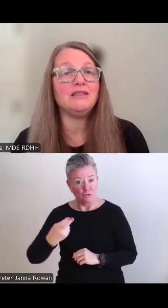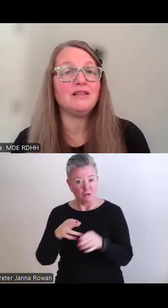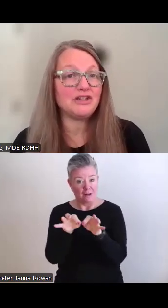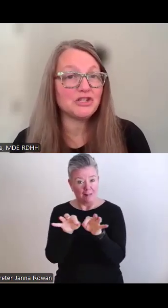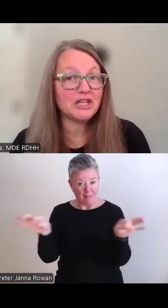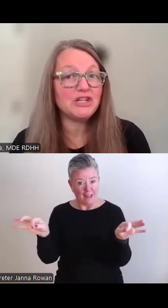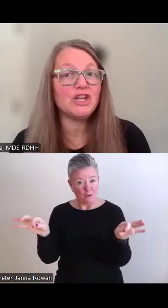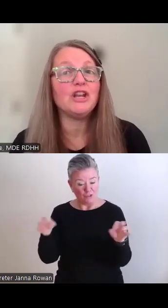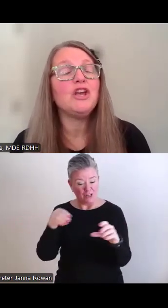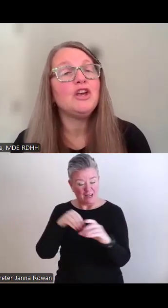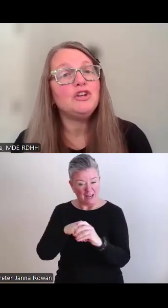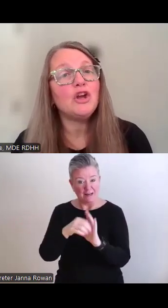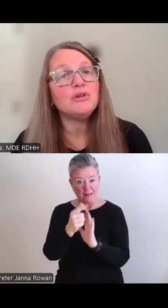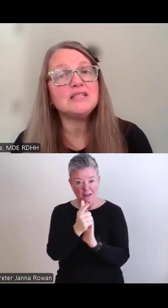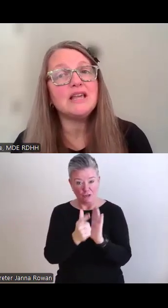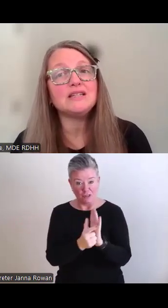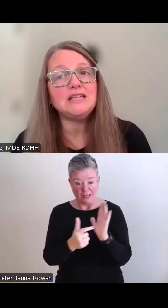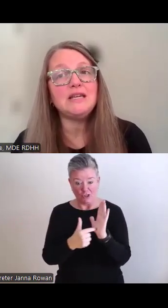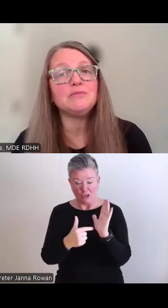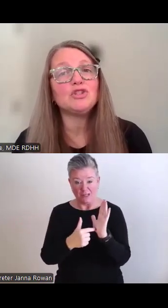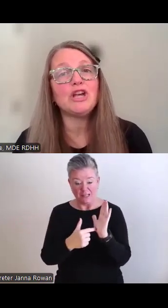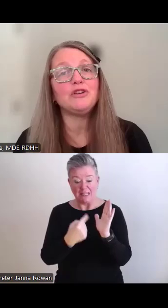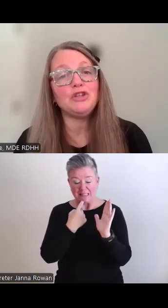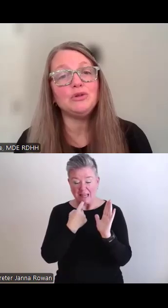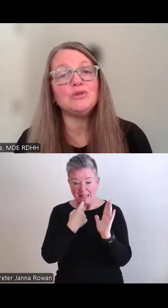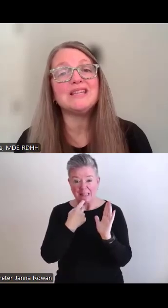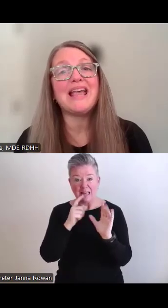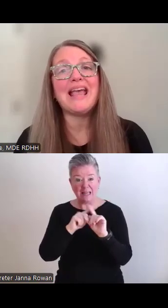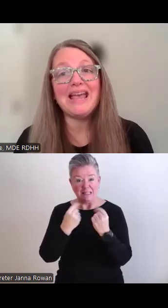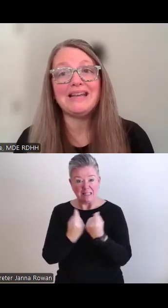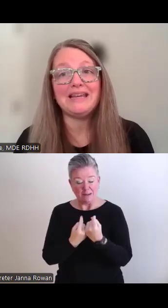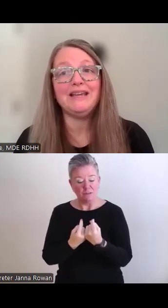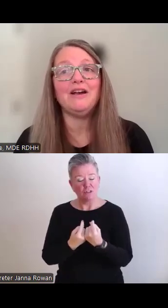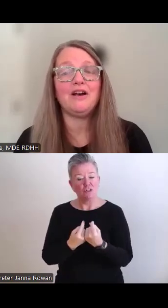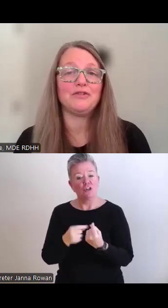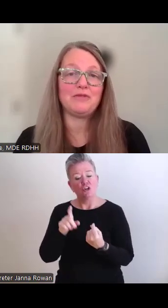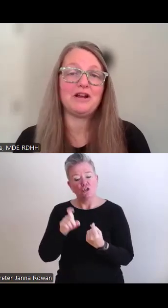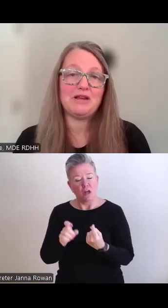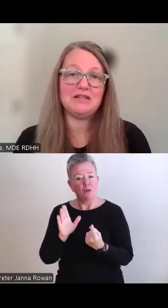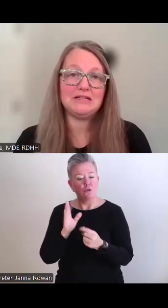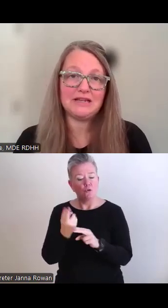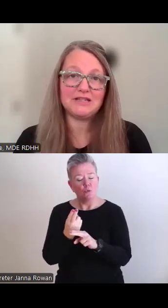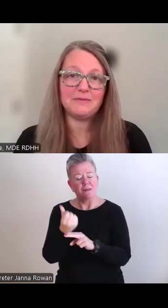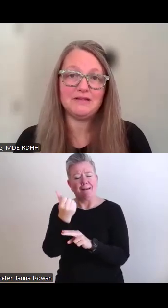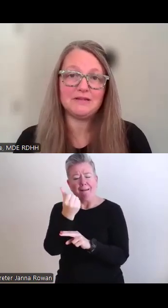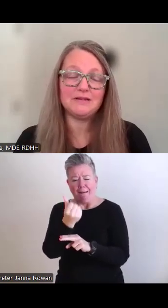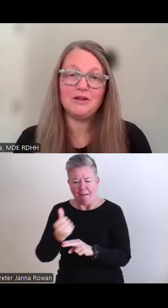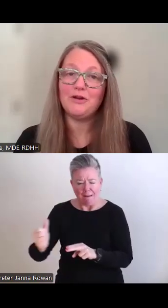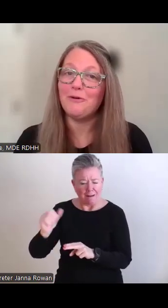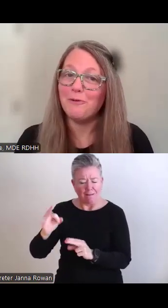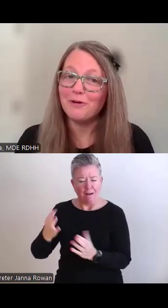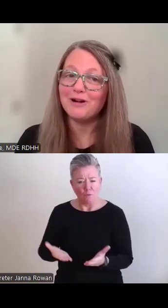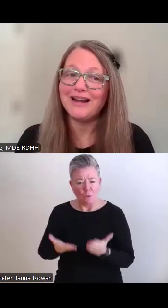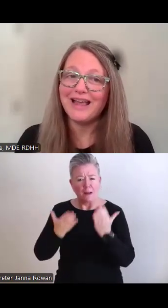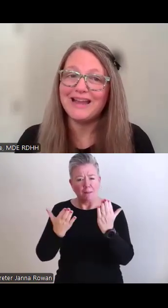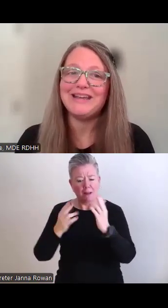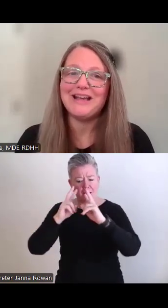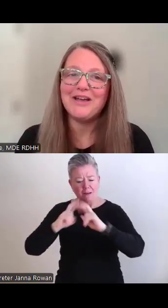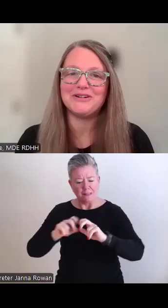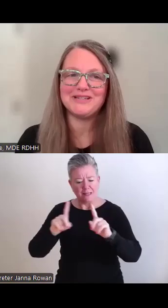in the legislation, notes that teams shall use any of the recommended assessments or any other